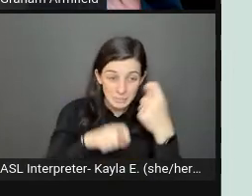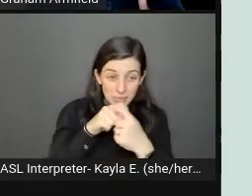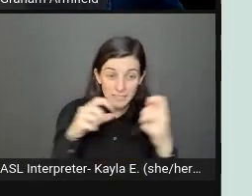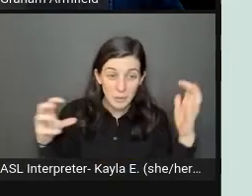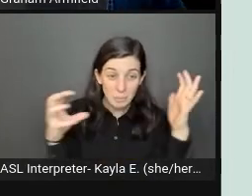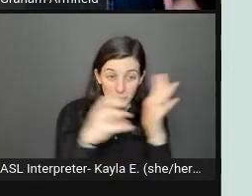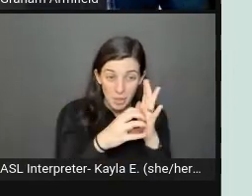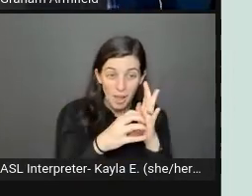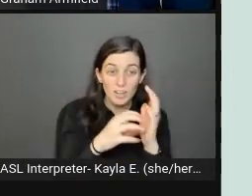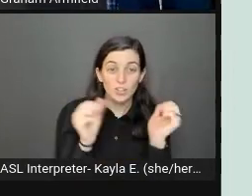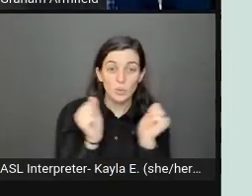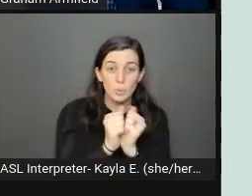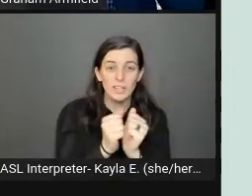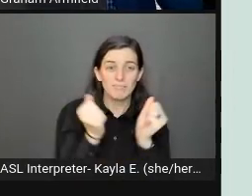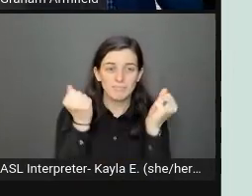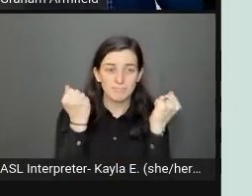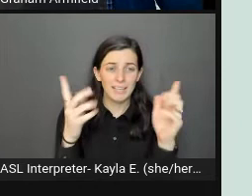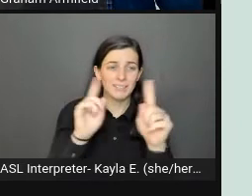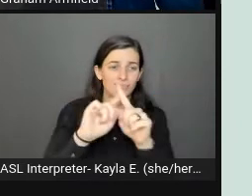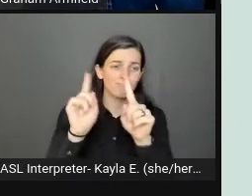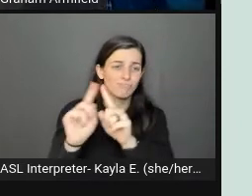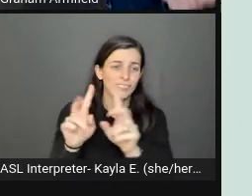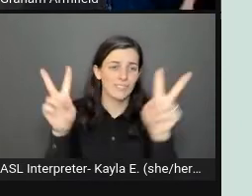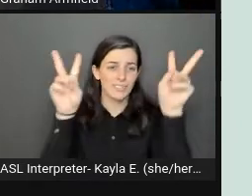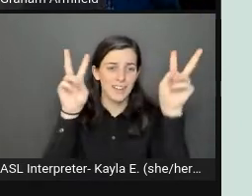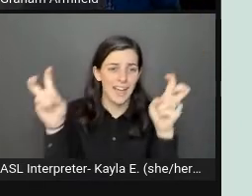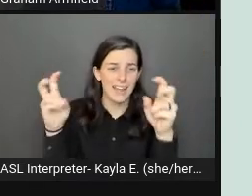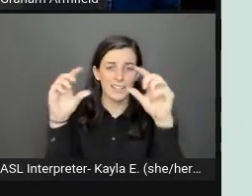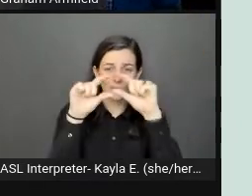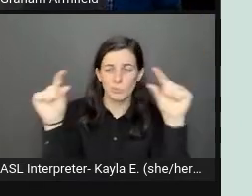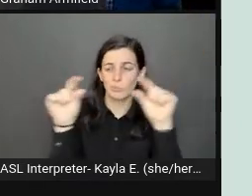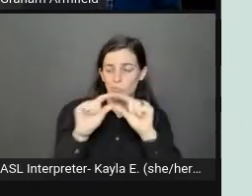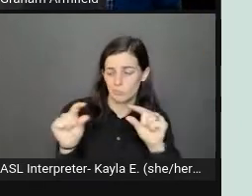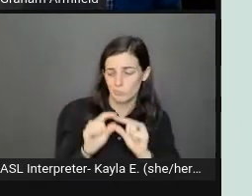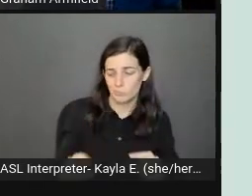with lots of headings. This is the block for you.